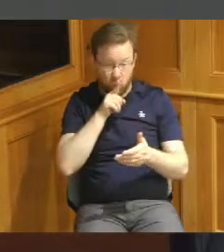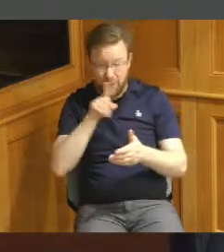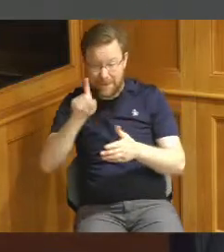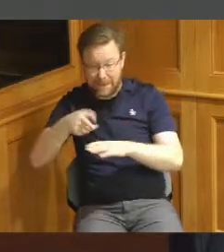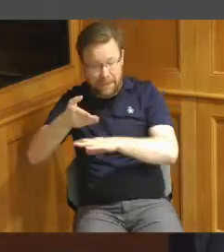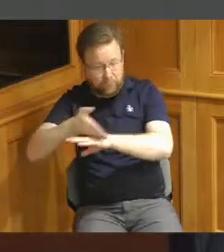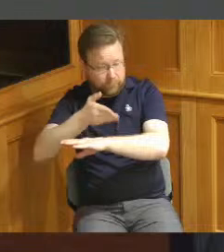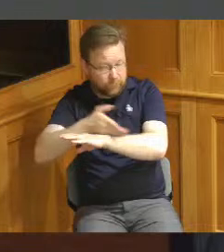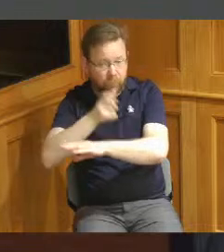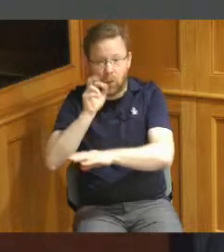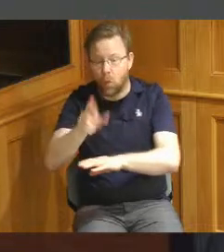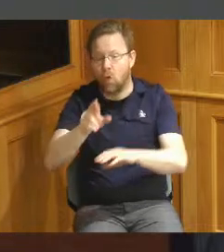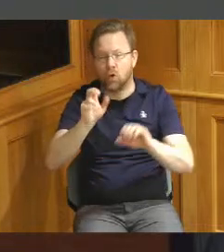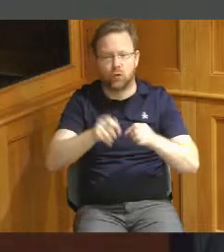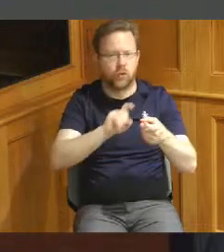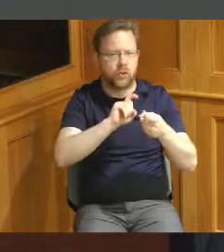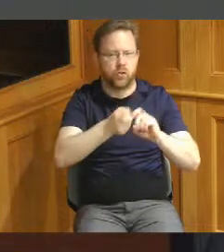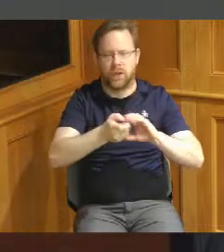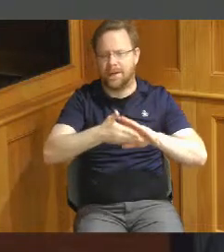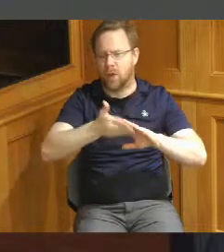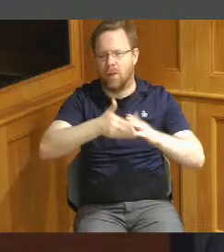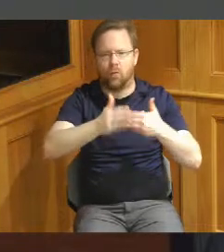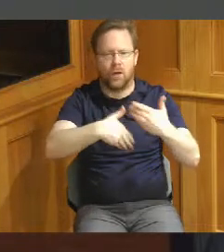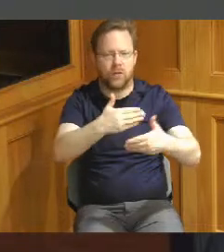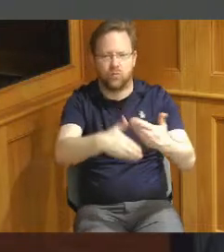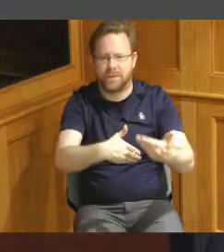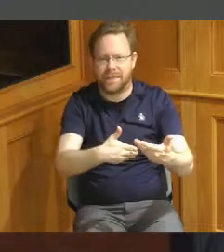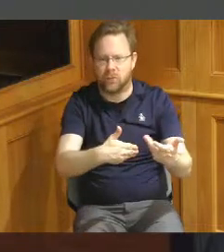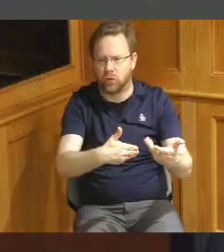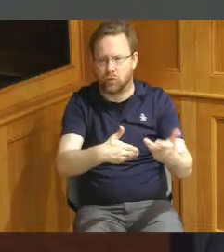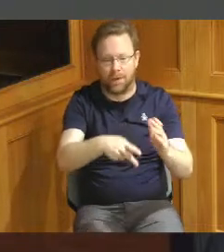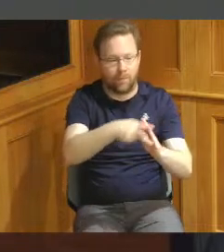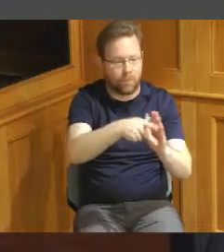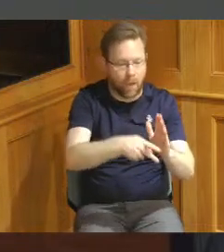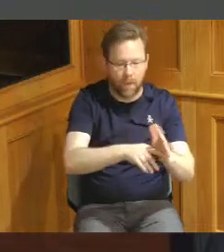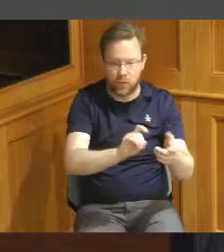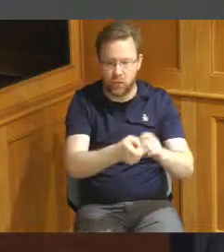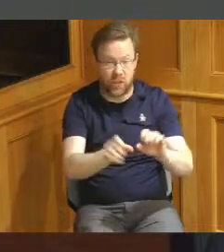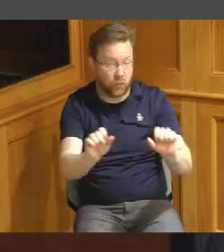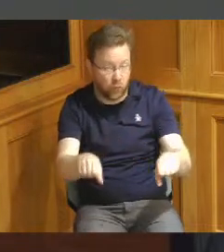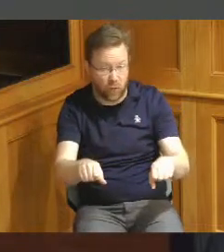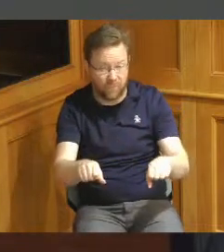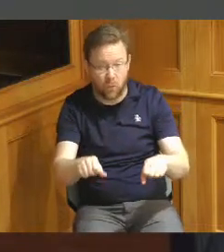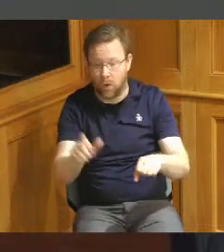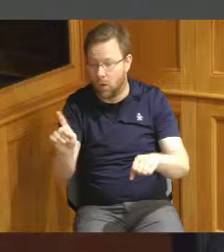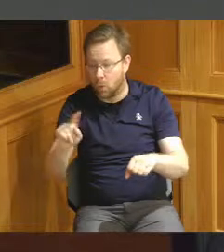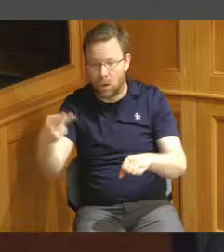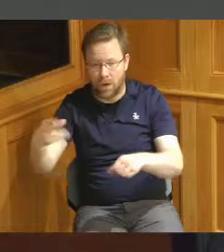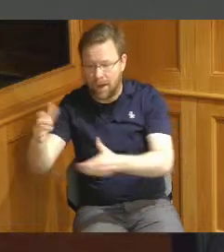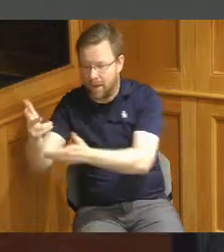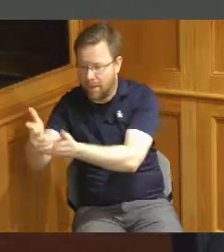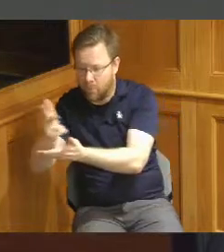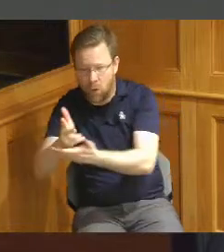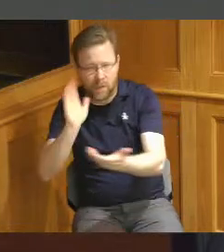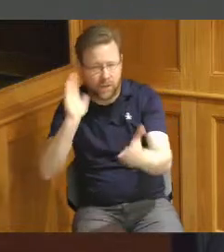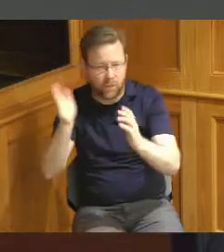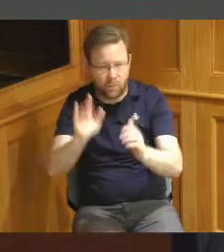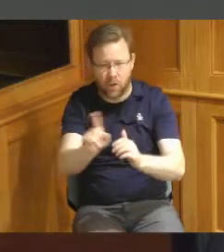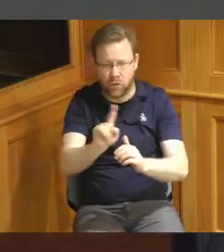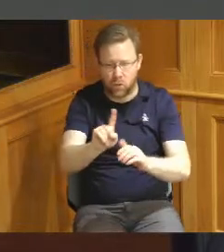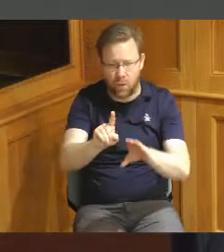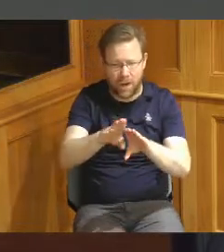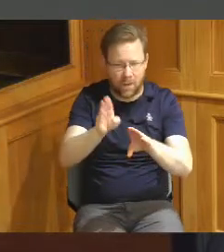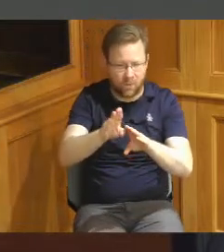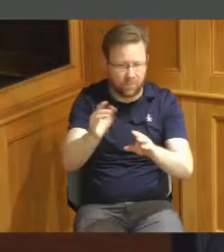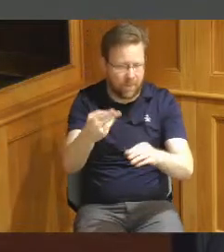Safety Improvement Grant that will cover 100% of the cost up to $300,000 this will allow us to